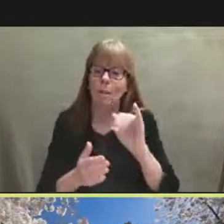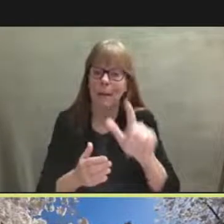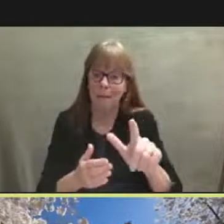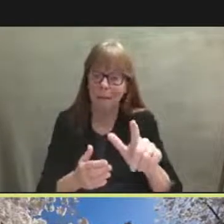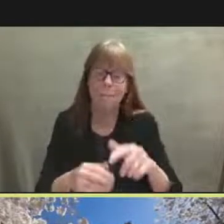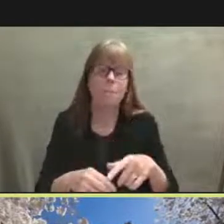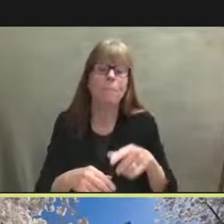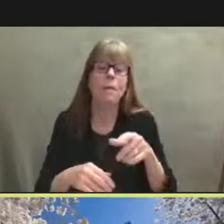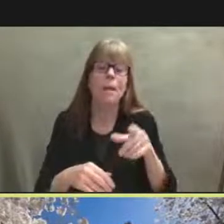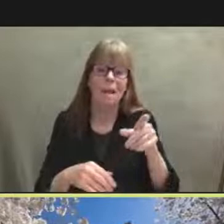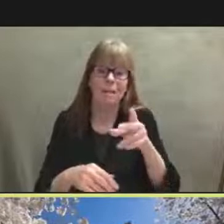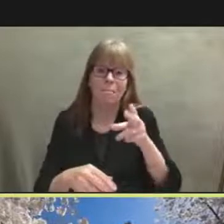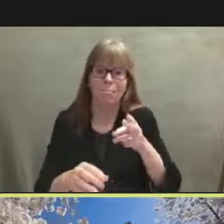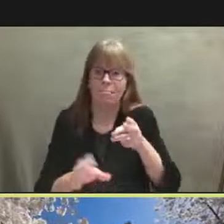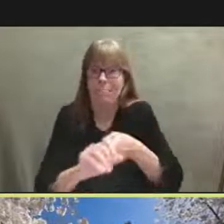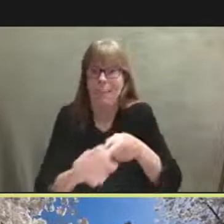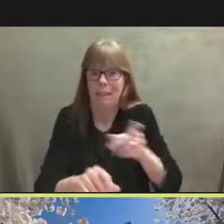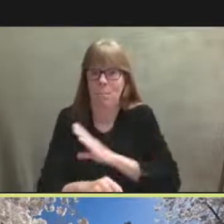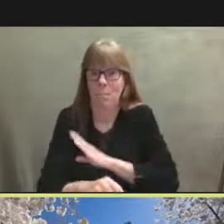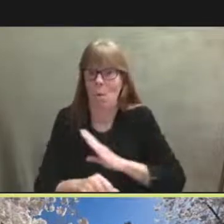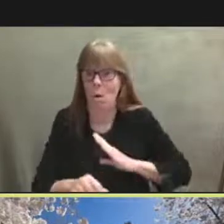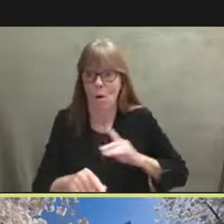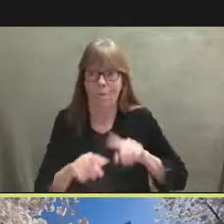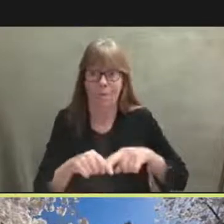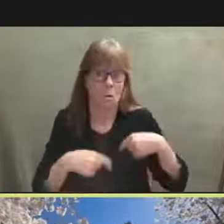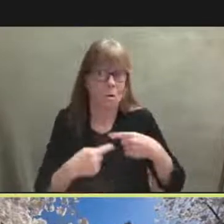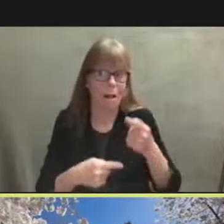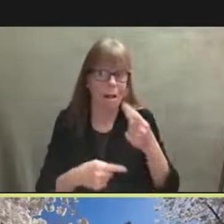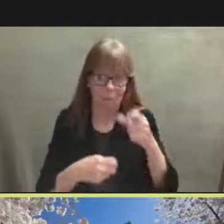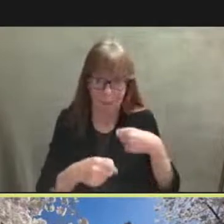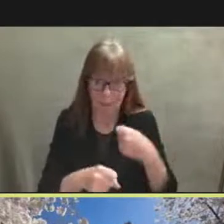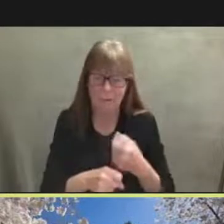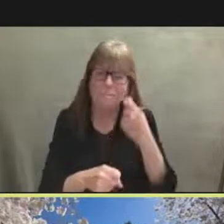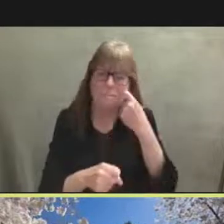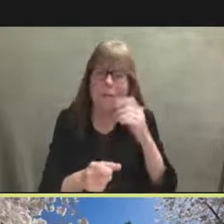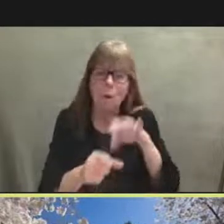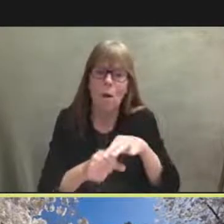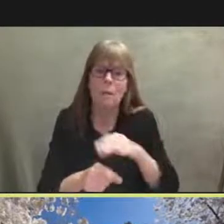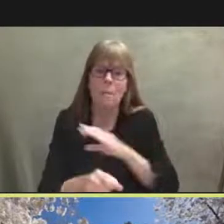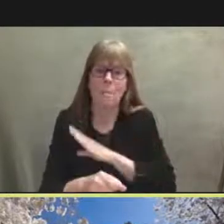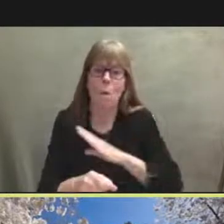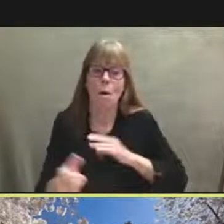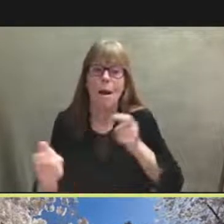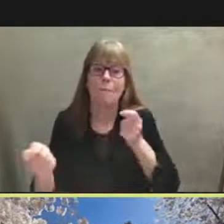for the past 11 years. And he was recently voted to the Board of Directors of Disability Lead,